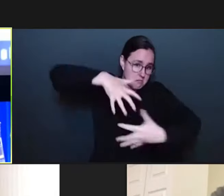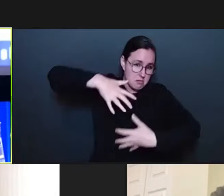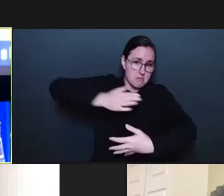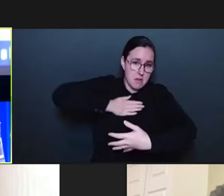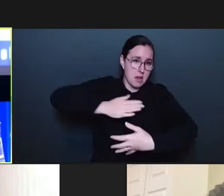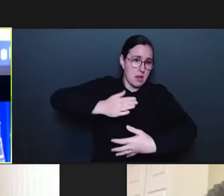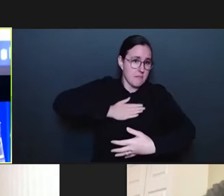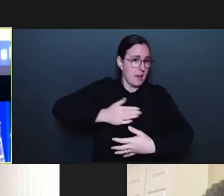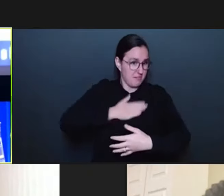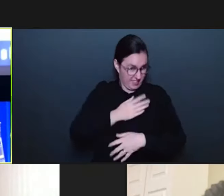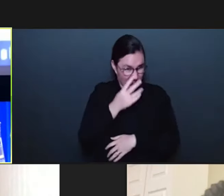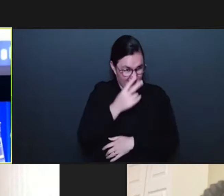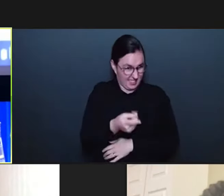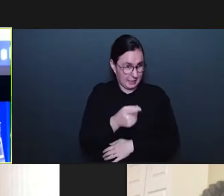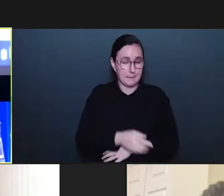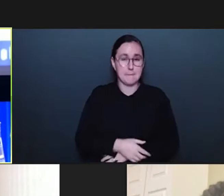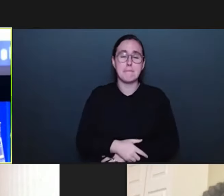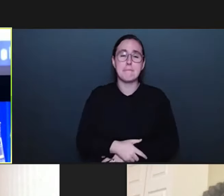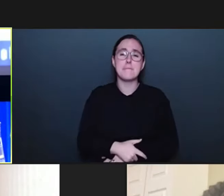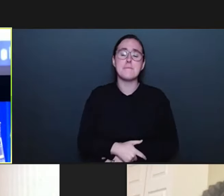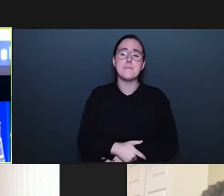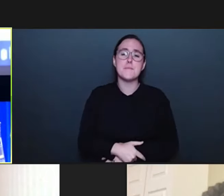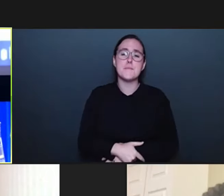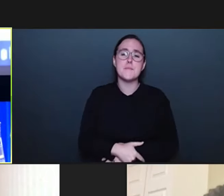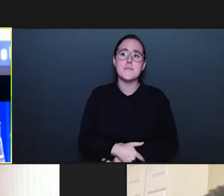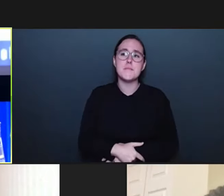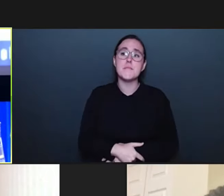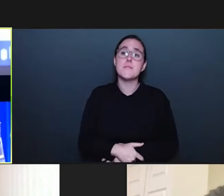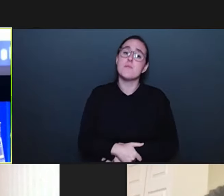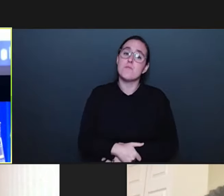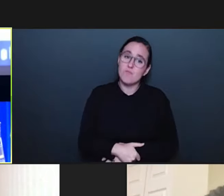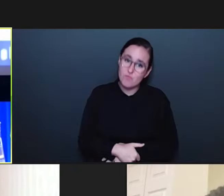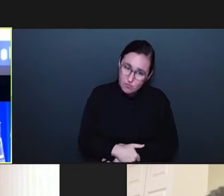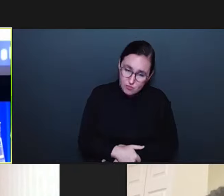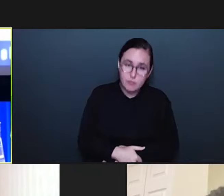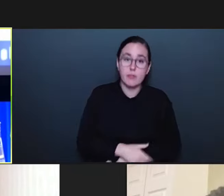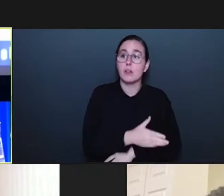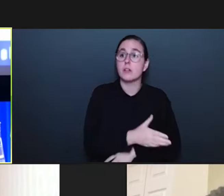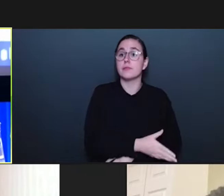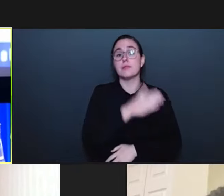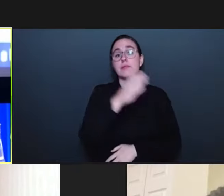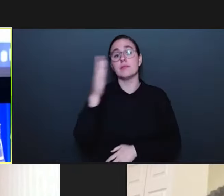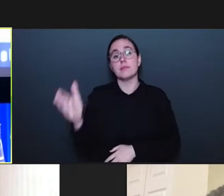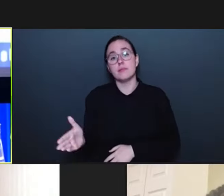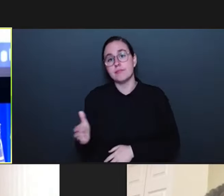with unsustainable use of our natural resources, various resources have become very infinite and